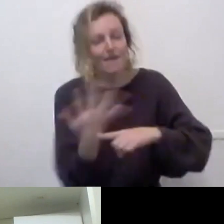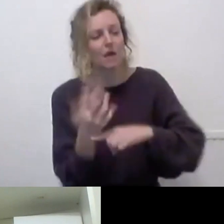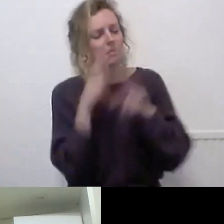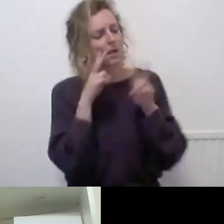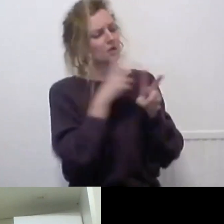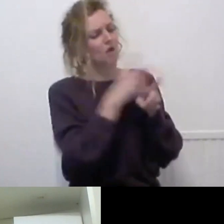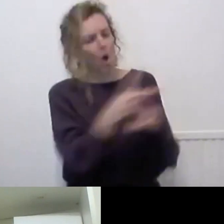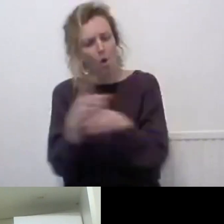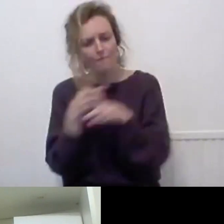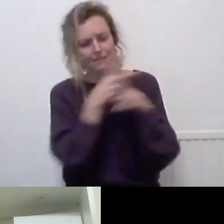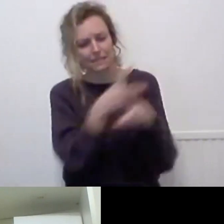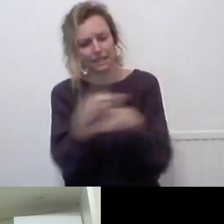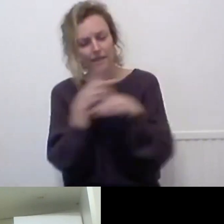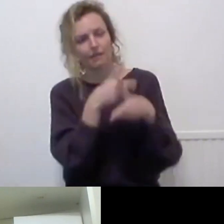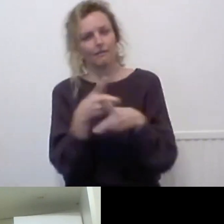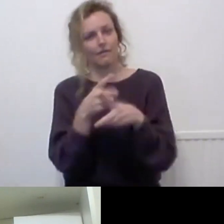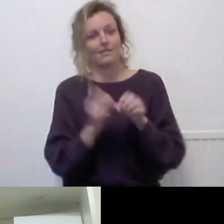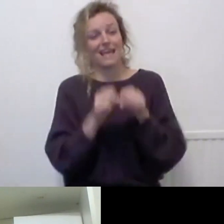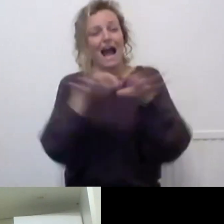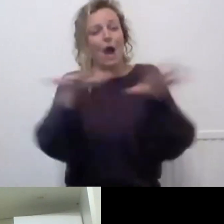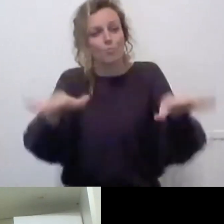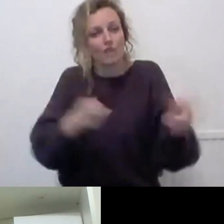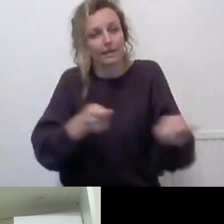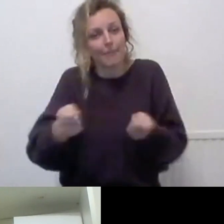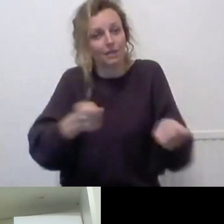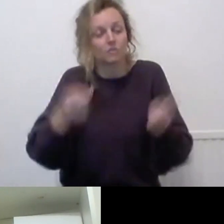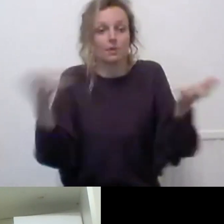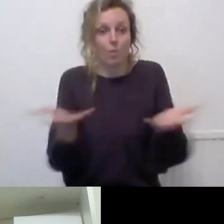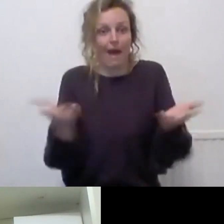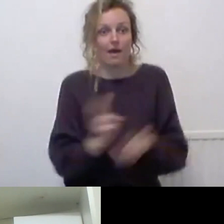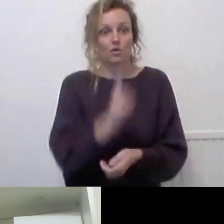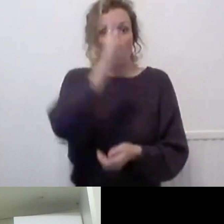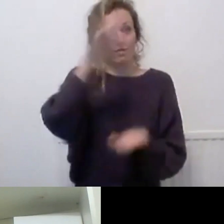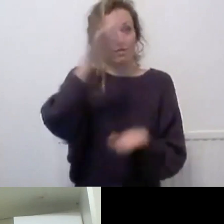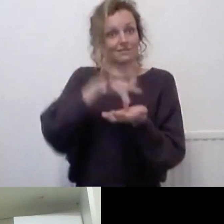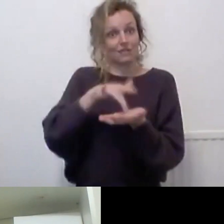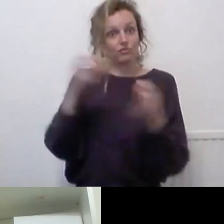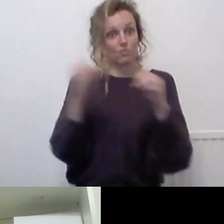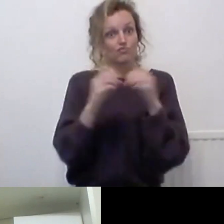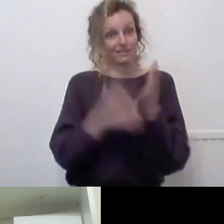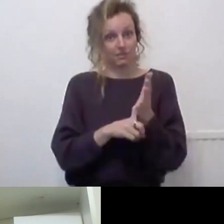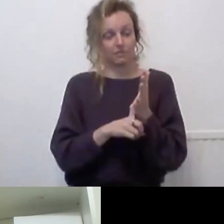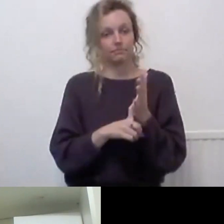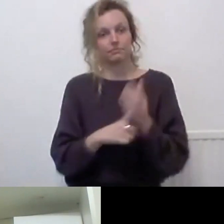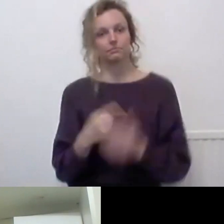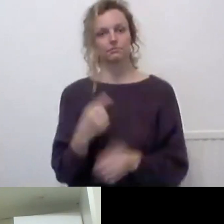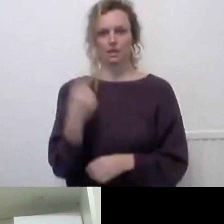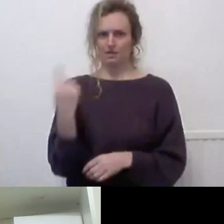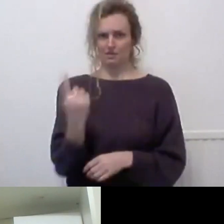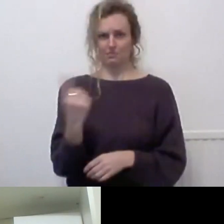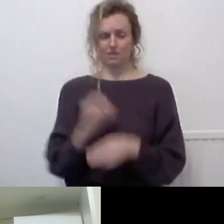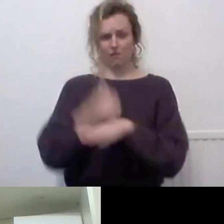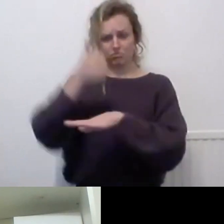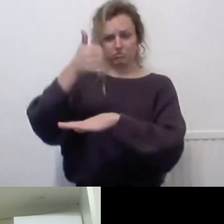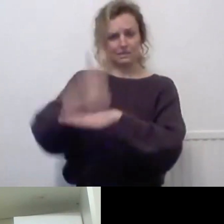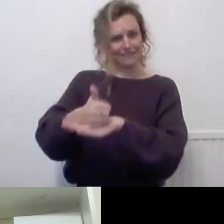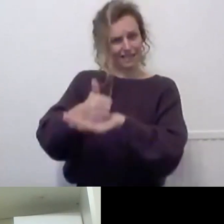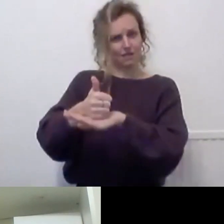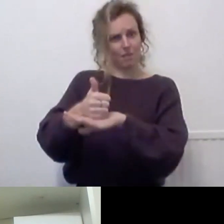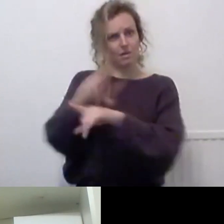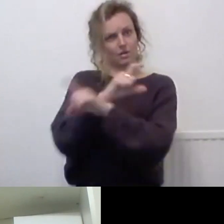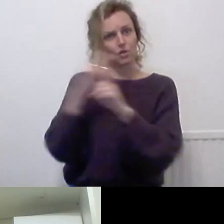in North Central Bristol. Mohammed also has set up and oversees community champions who work with the